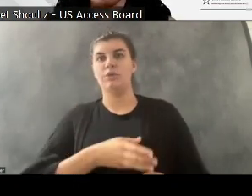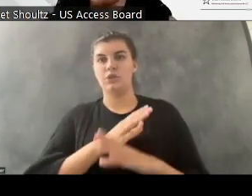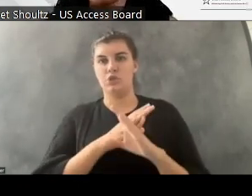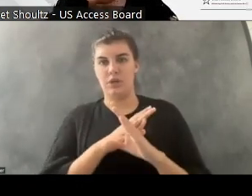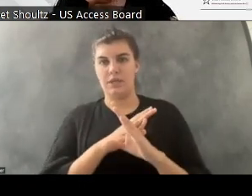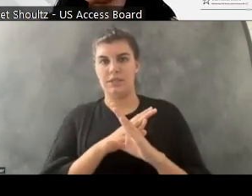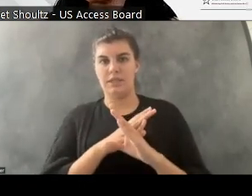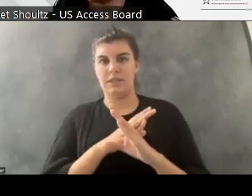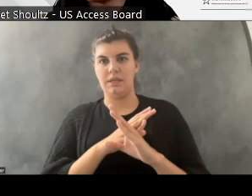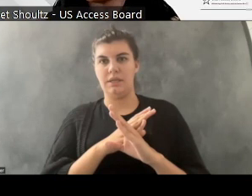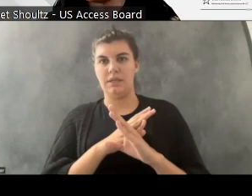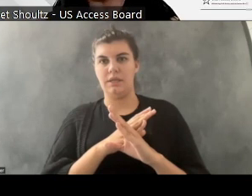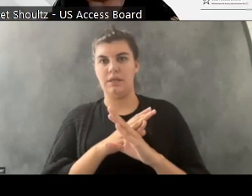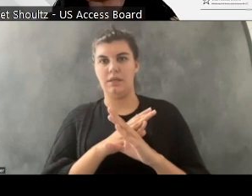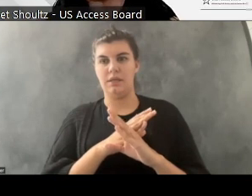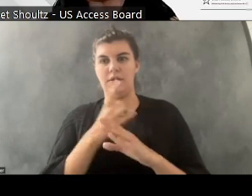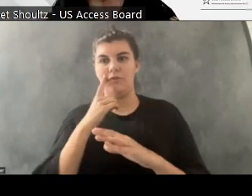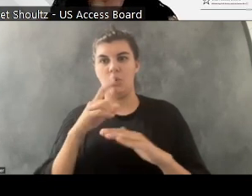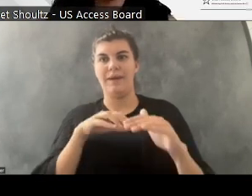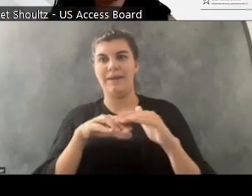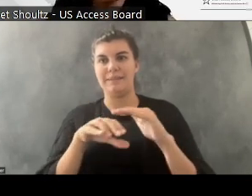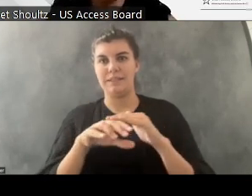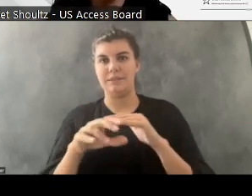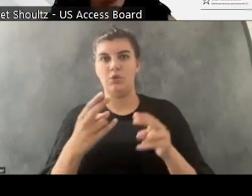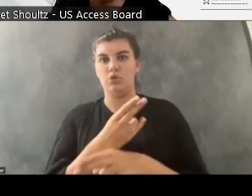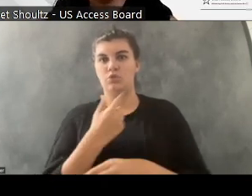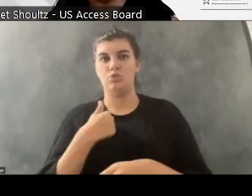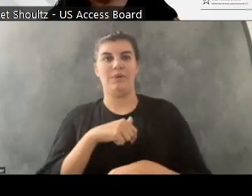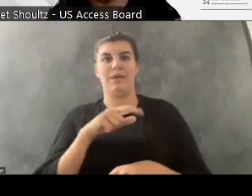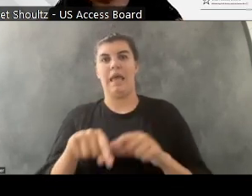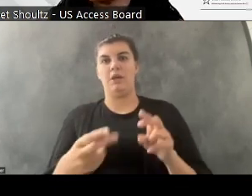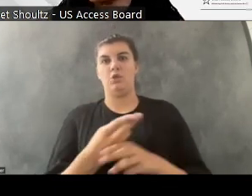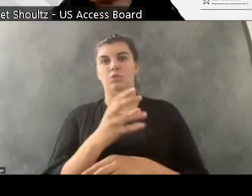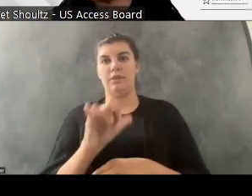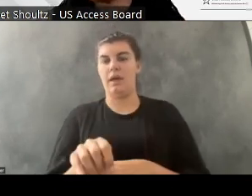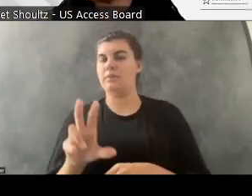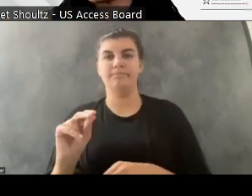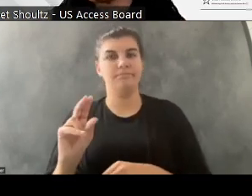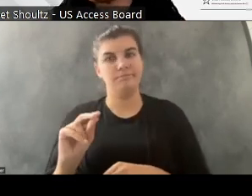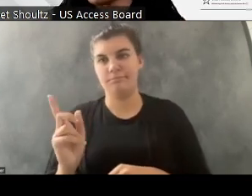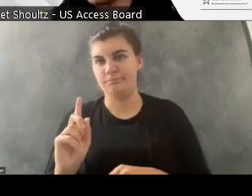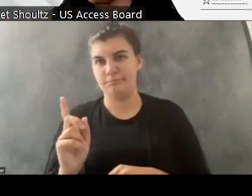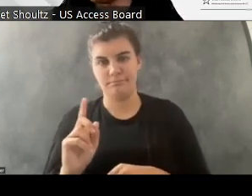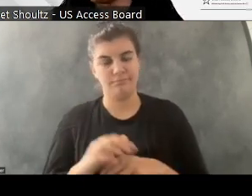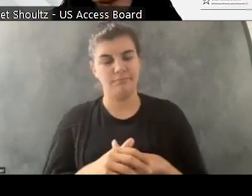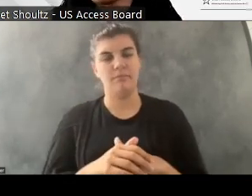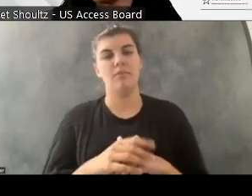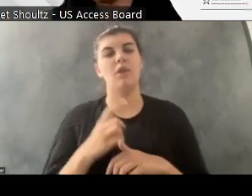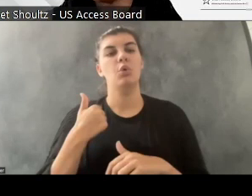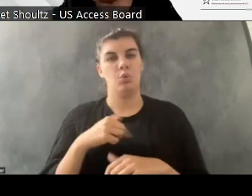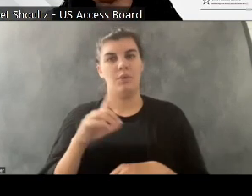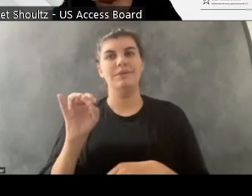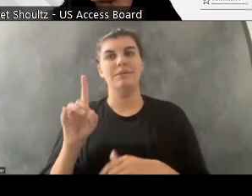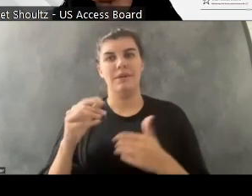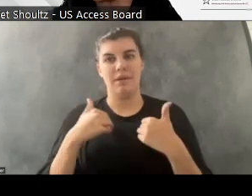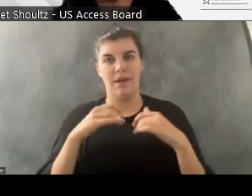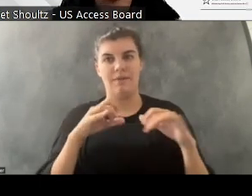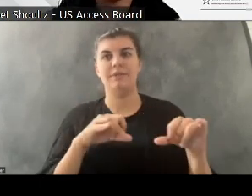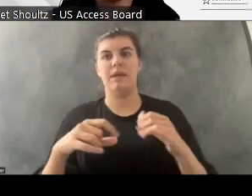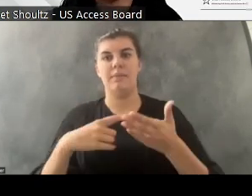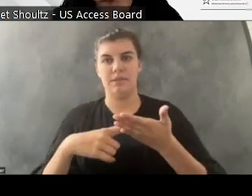restricted for accessible use. And we did have the same discussion in the